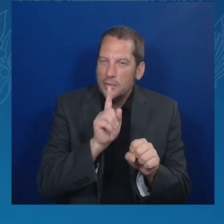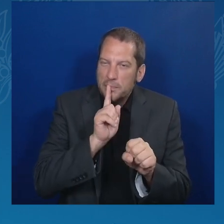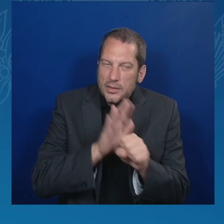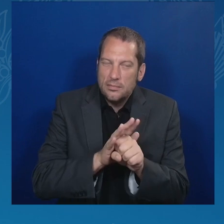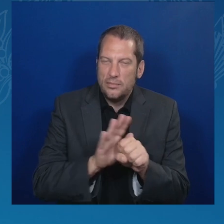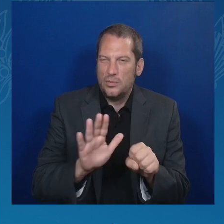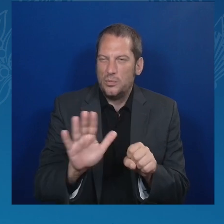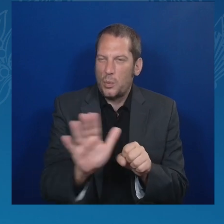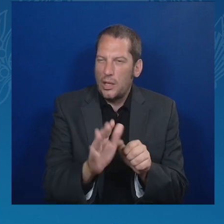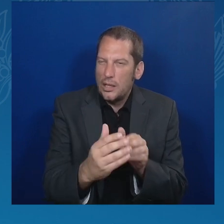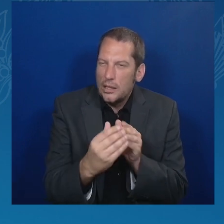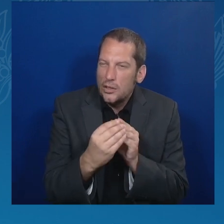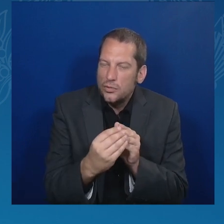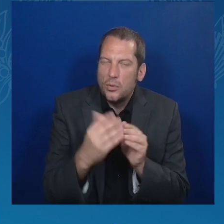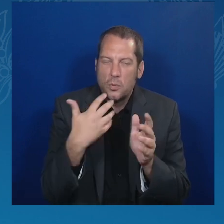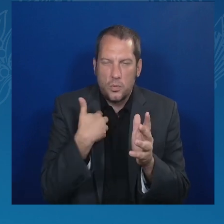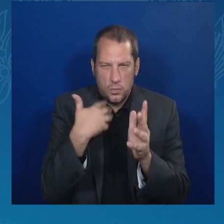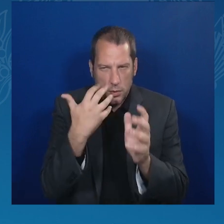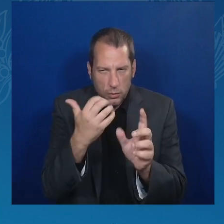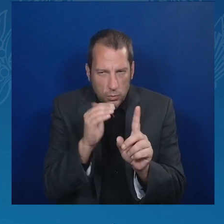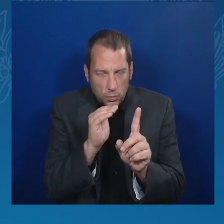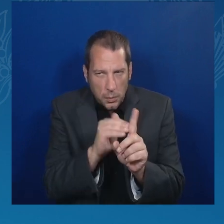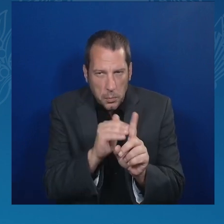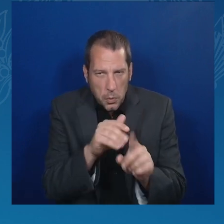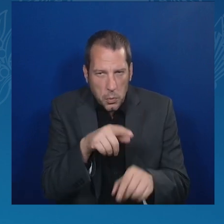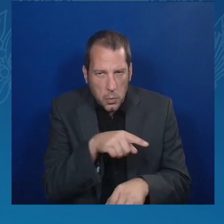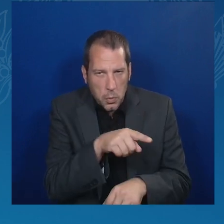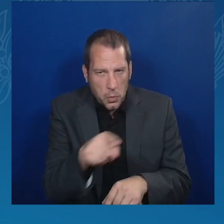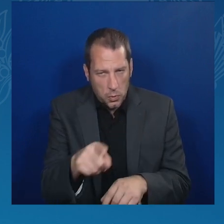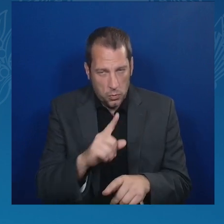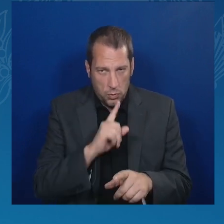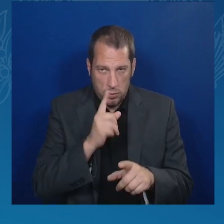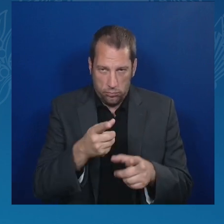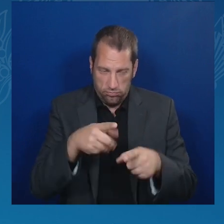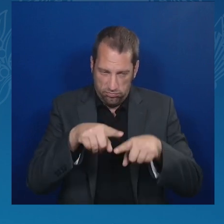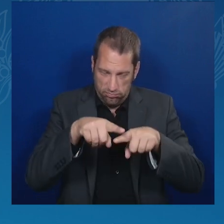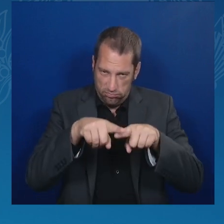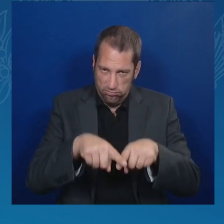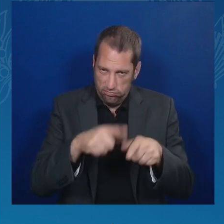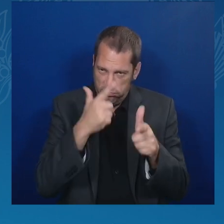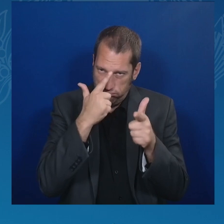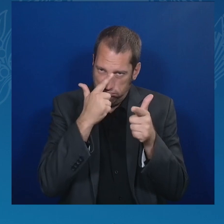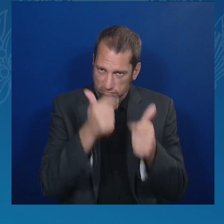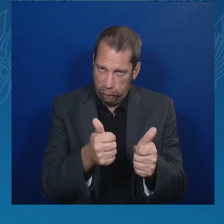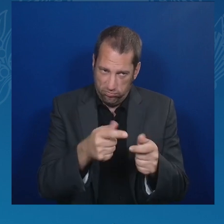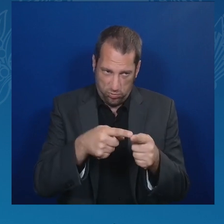it's up to us to step up in 2024 and beyond.